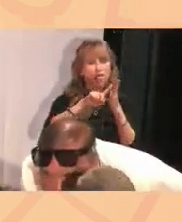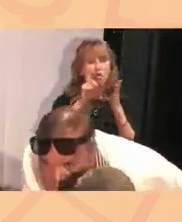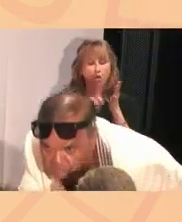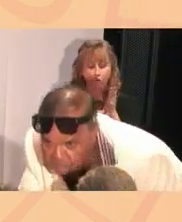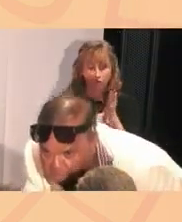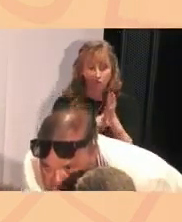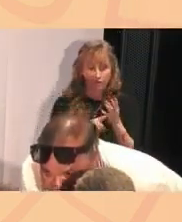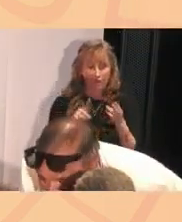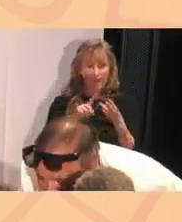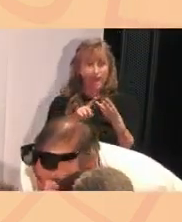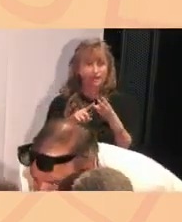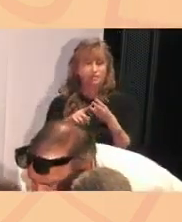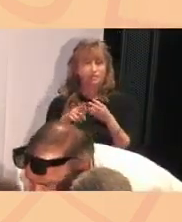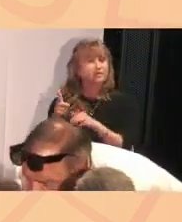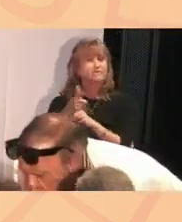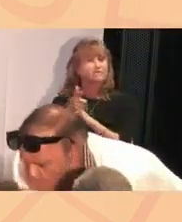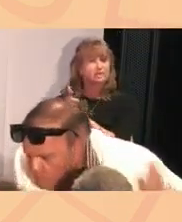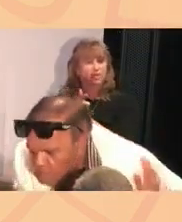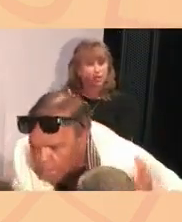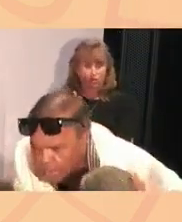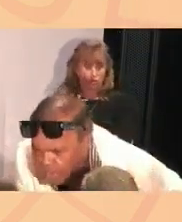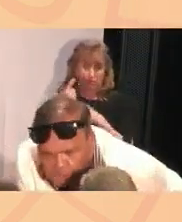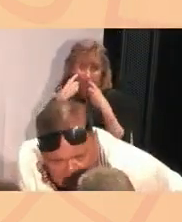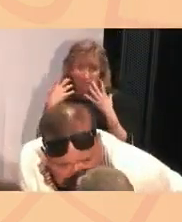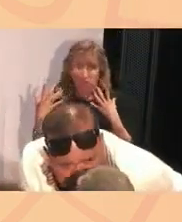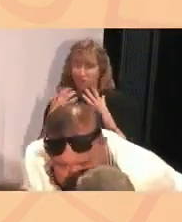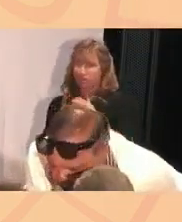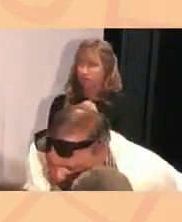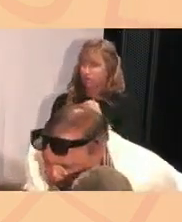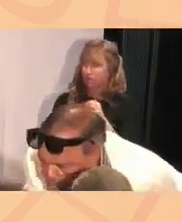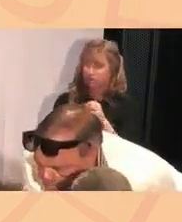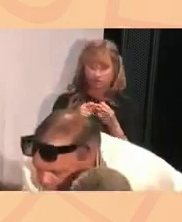which was suspended police shields that were also been